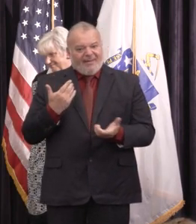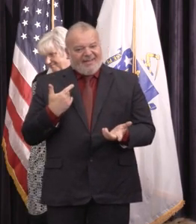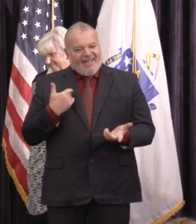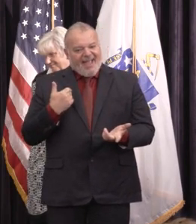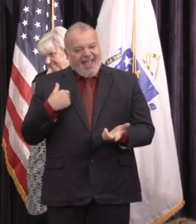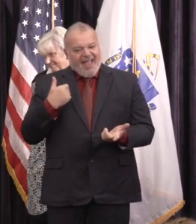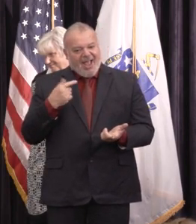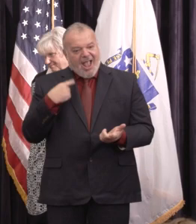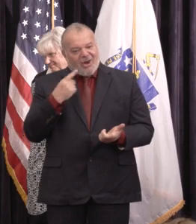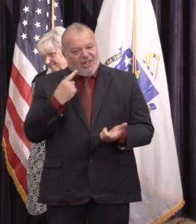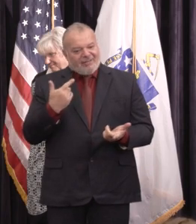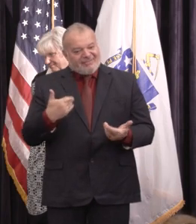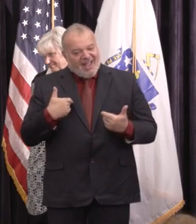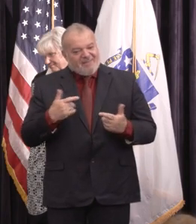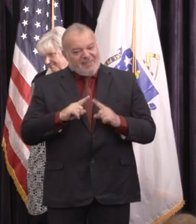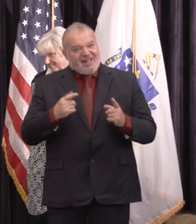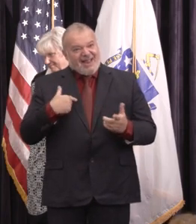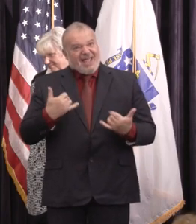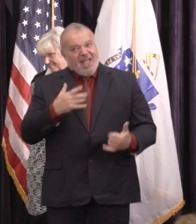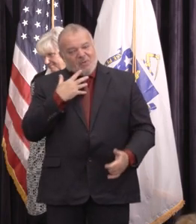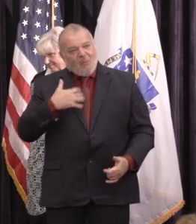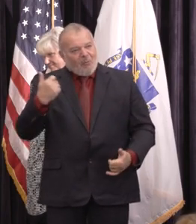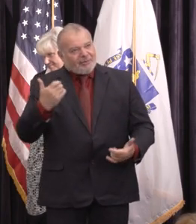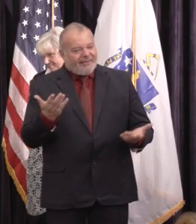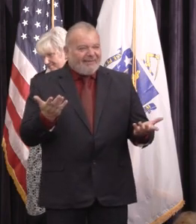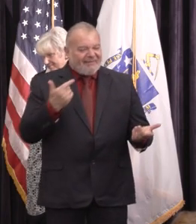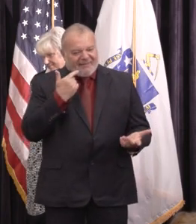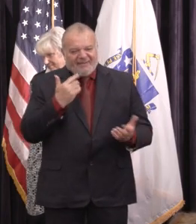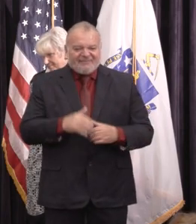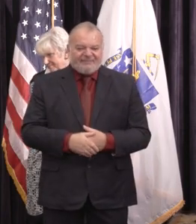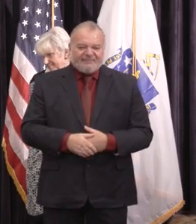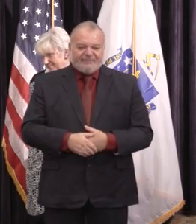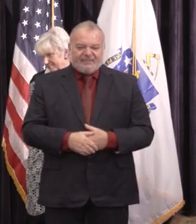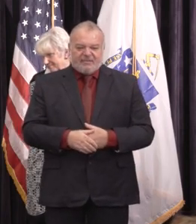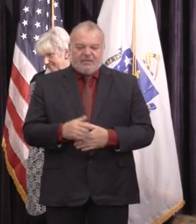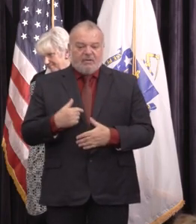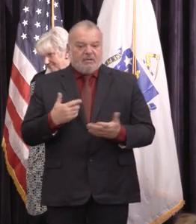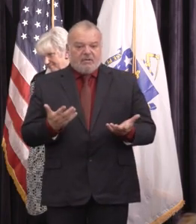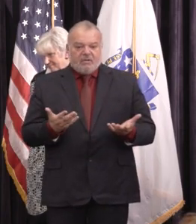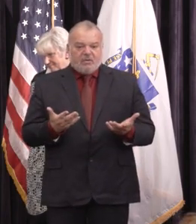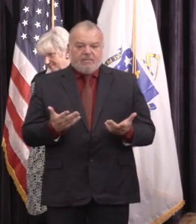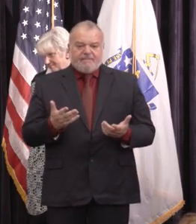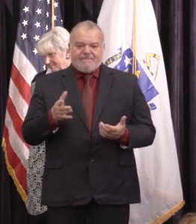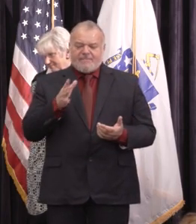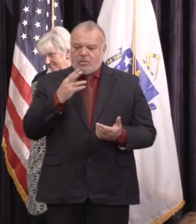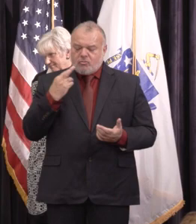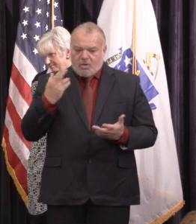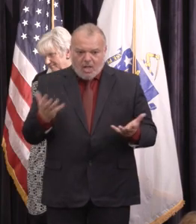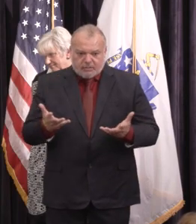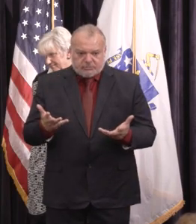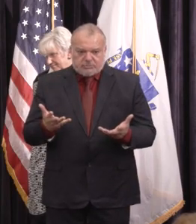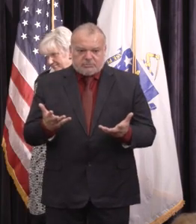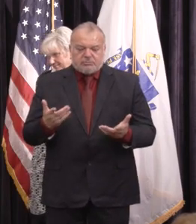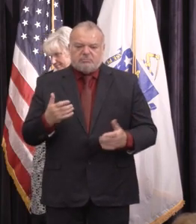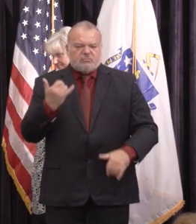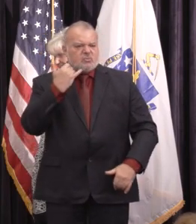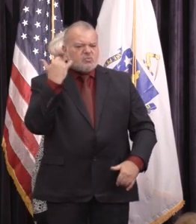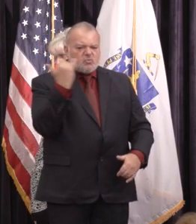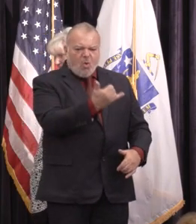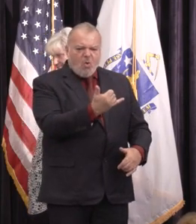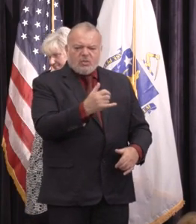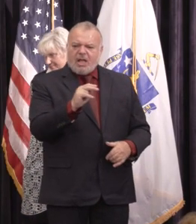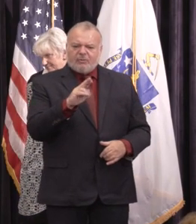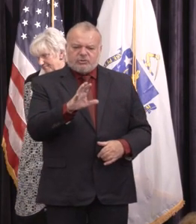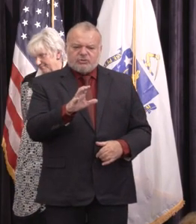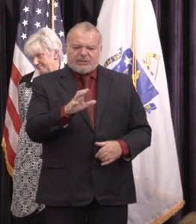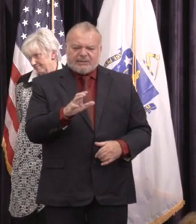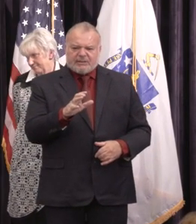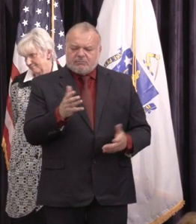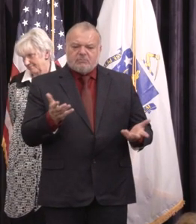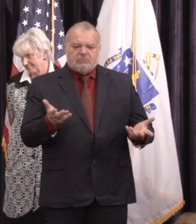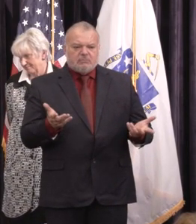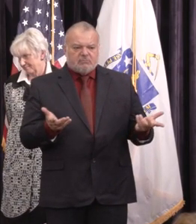was paralyzed was to the agency. And so as I was transitioning from living into my rehab facility